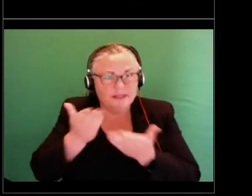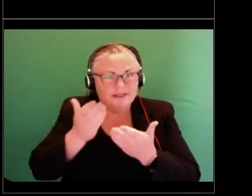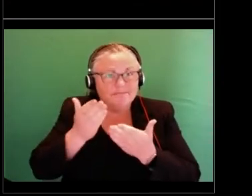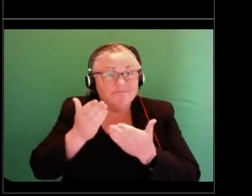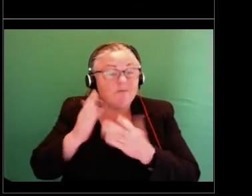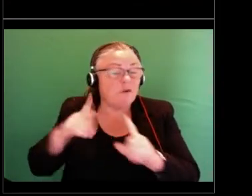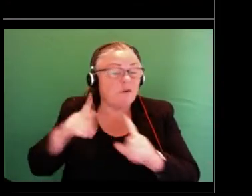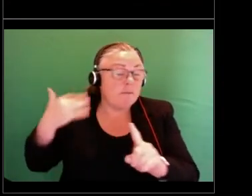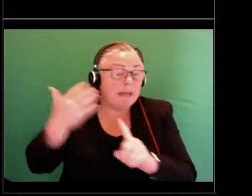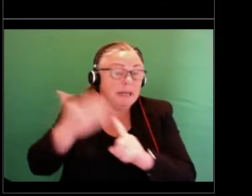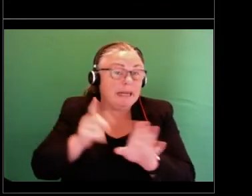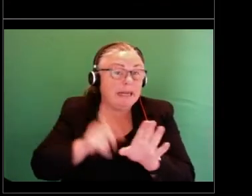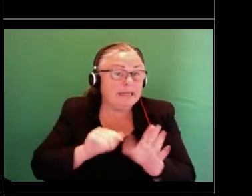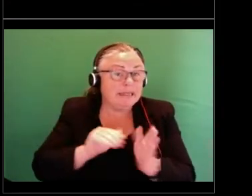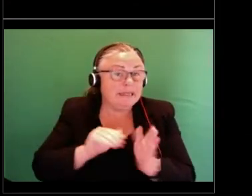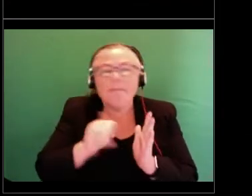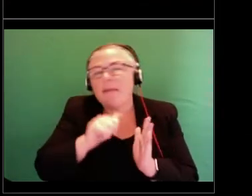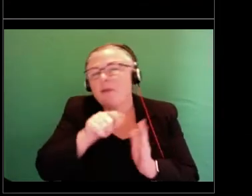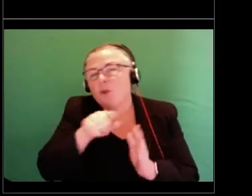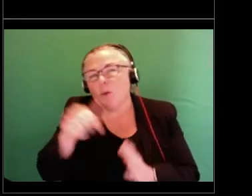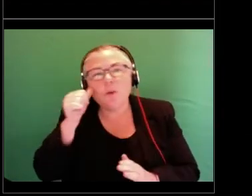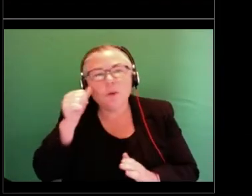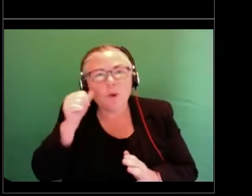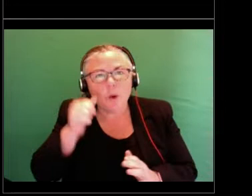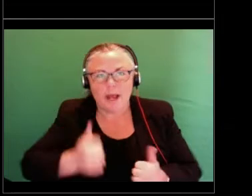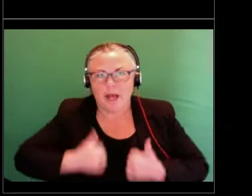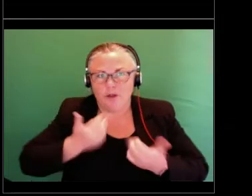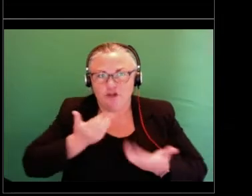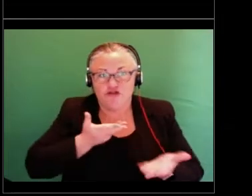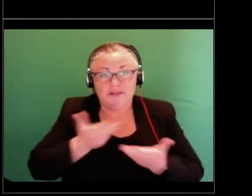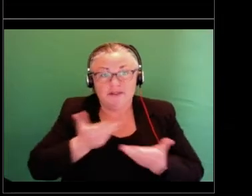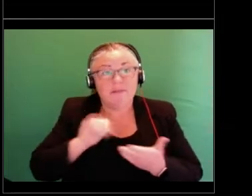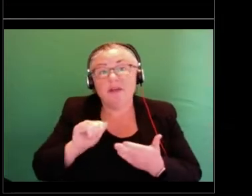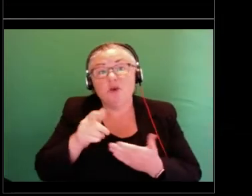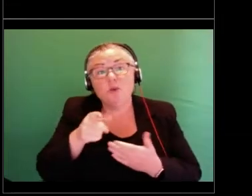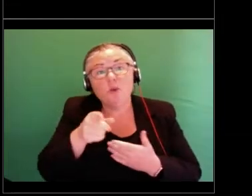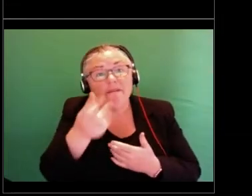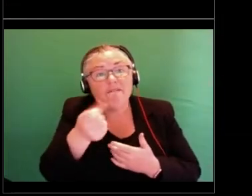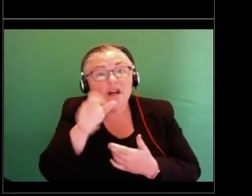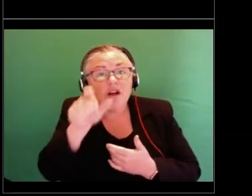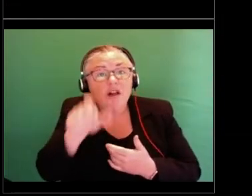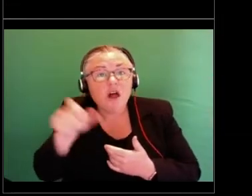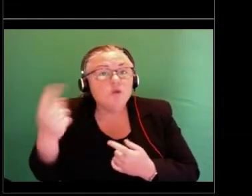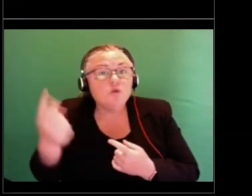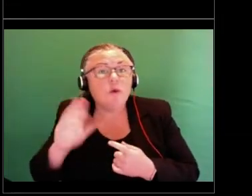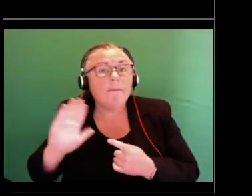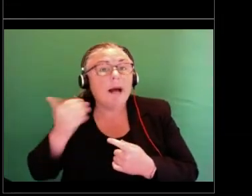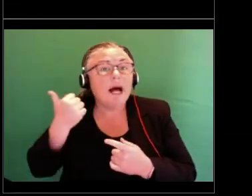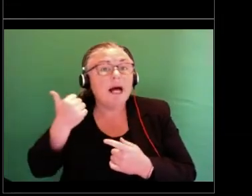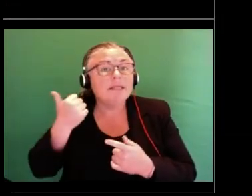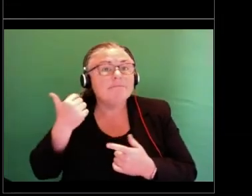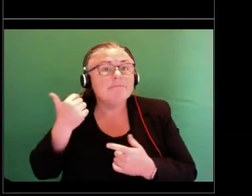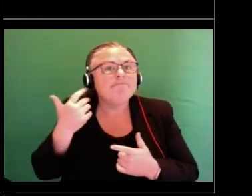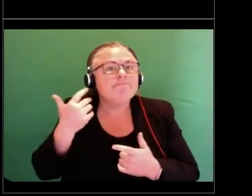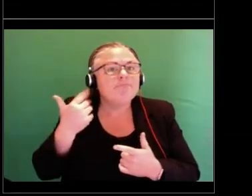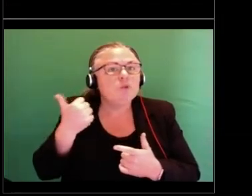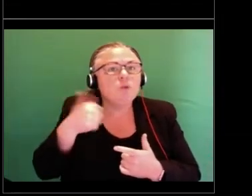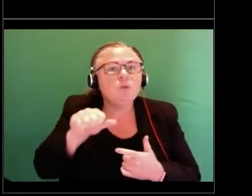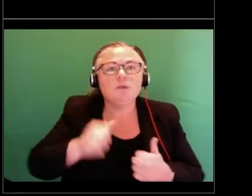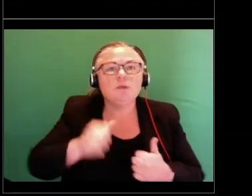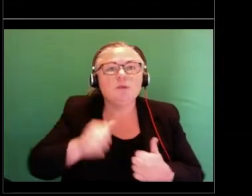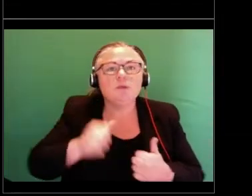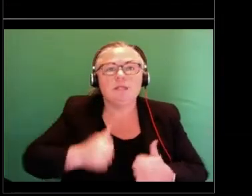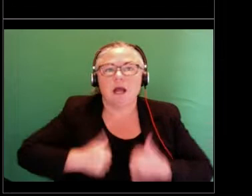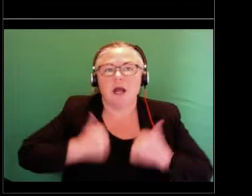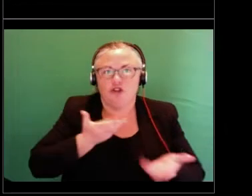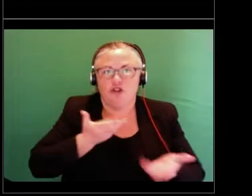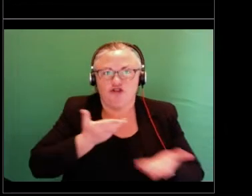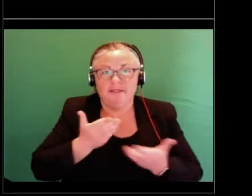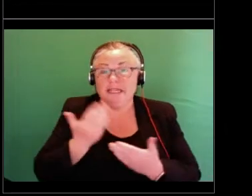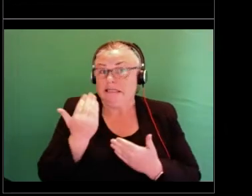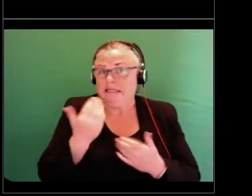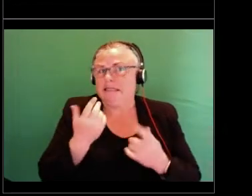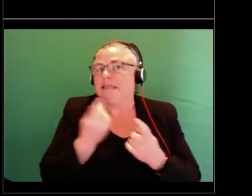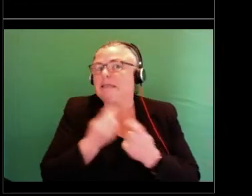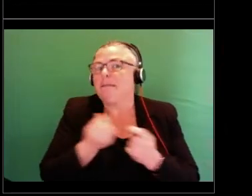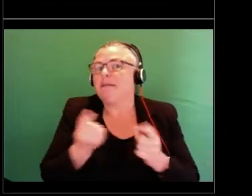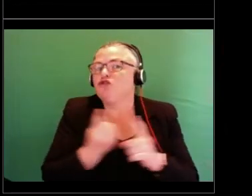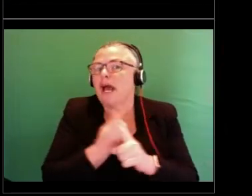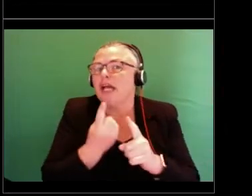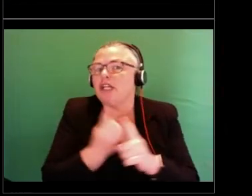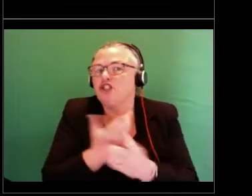there may have been some gaps in that service delivery and they were introduced to the model.